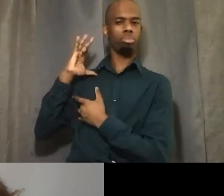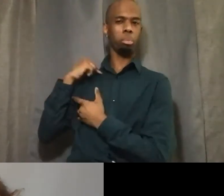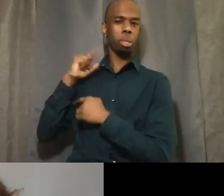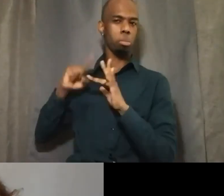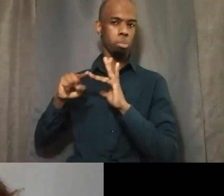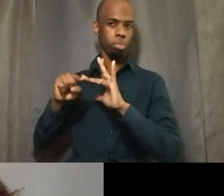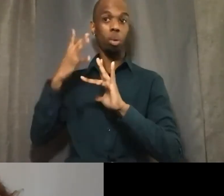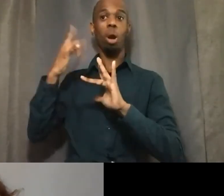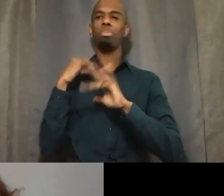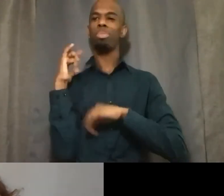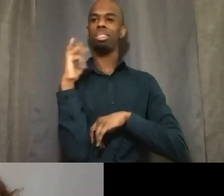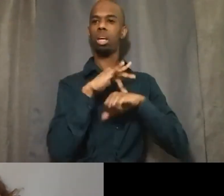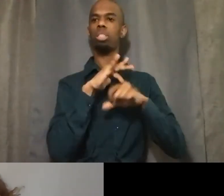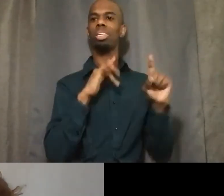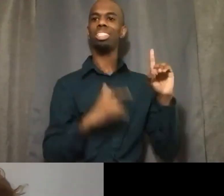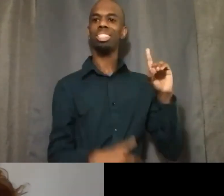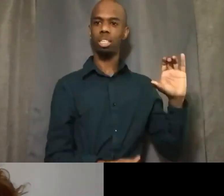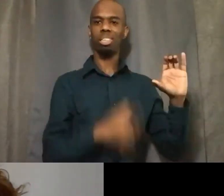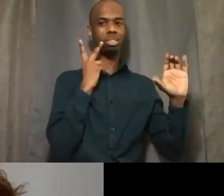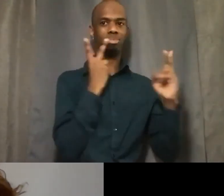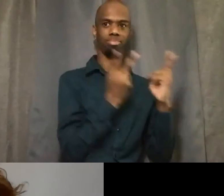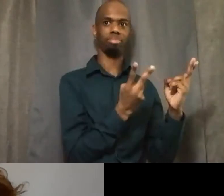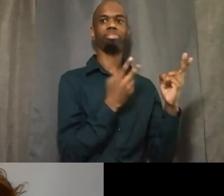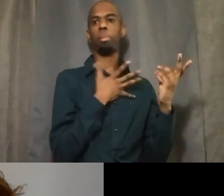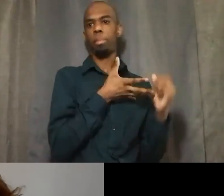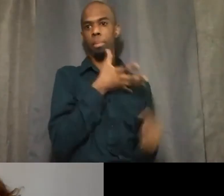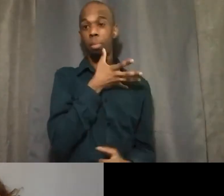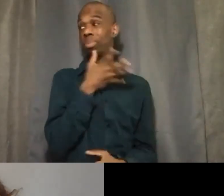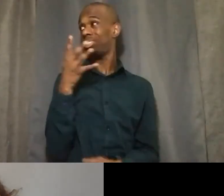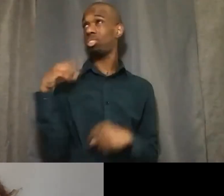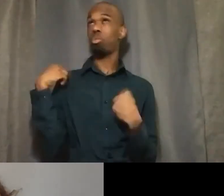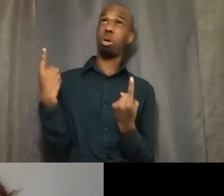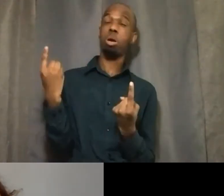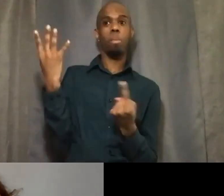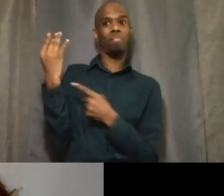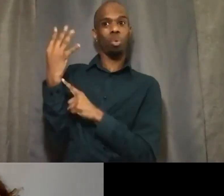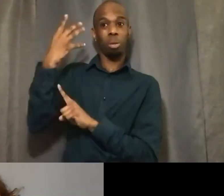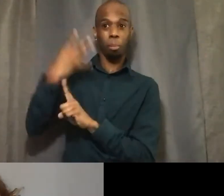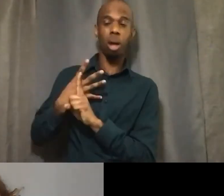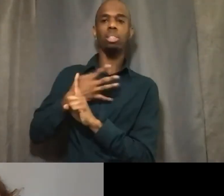after 14 months. And it turns out she was in the end stage of dementia